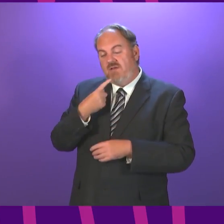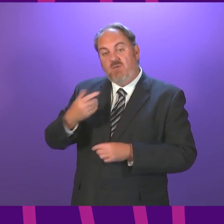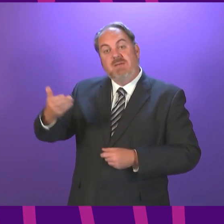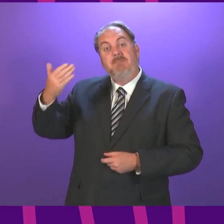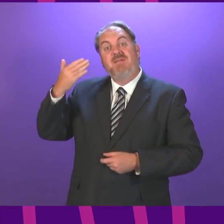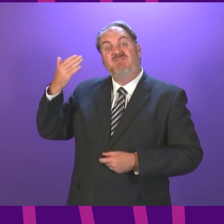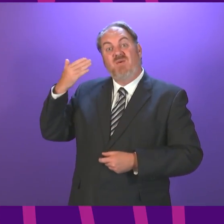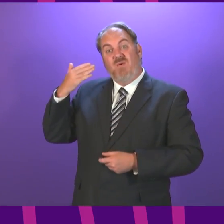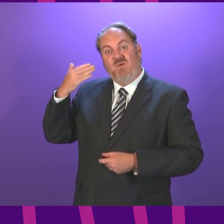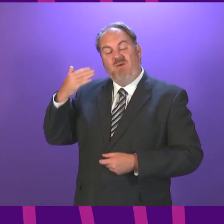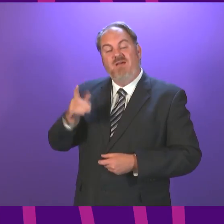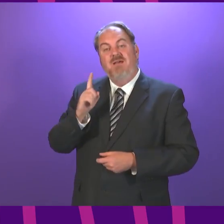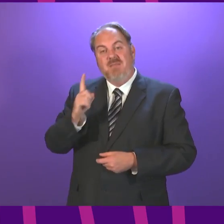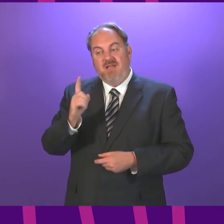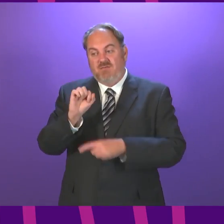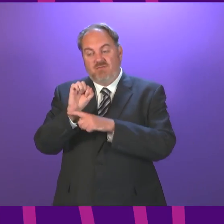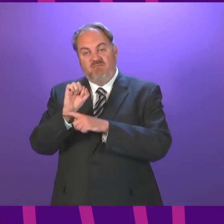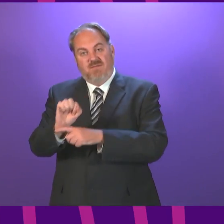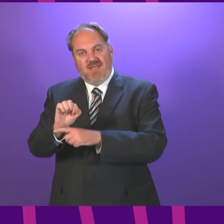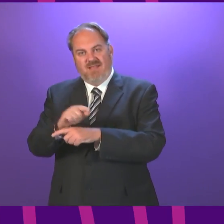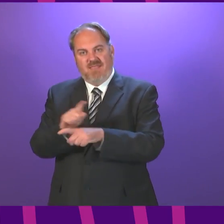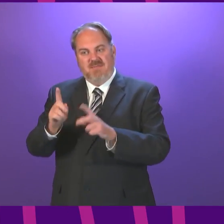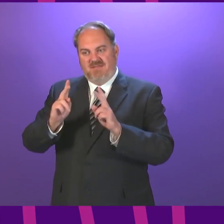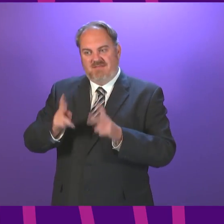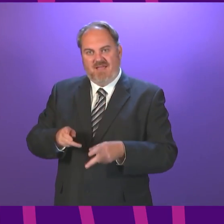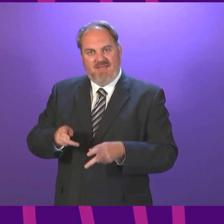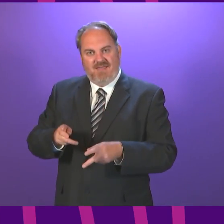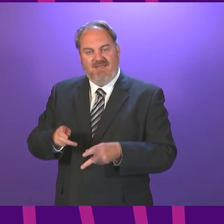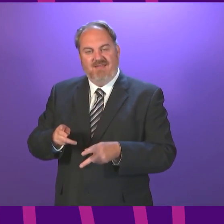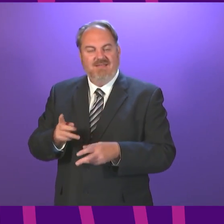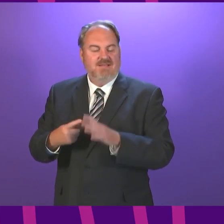prevent people from having an overdose in the first place, but when people reach such